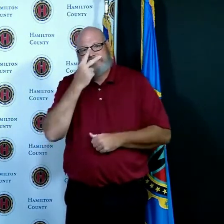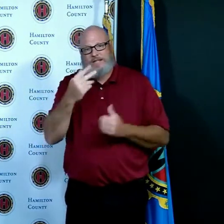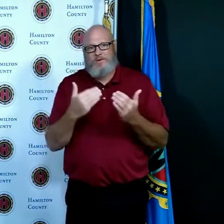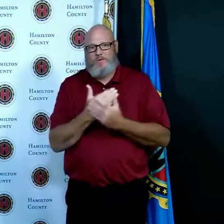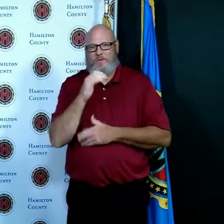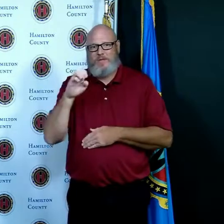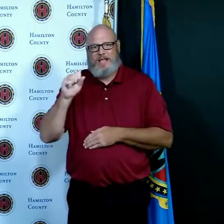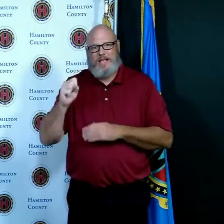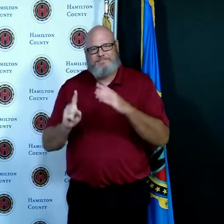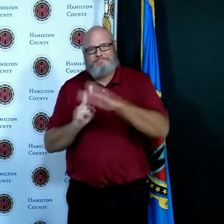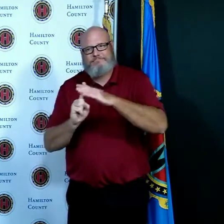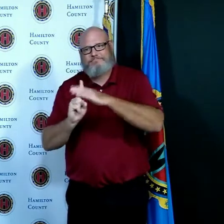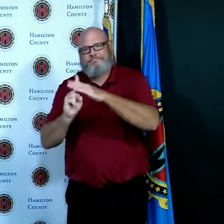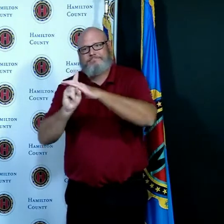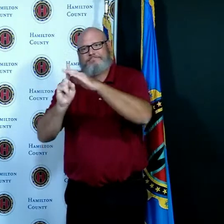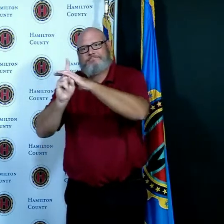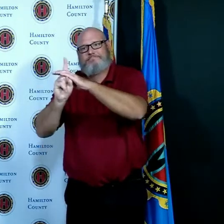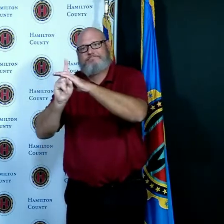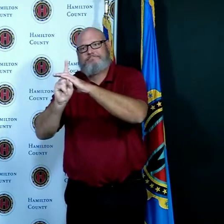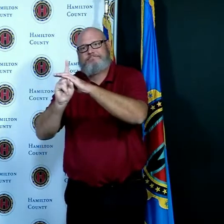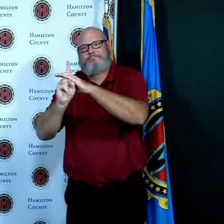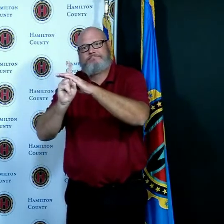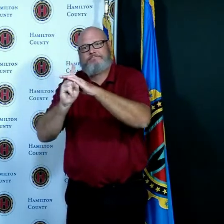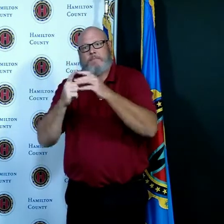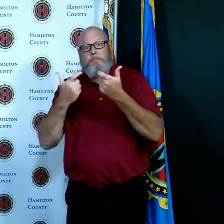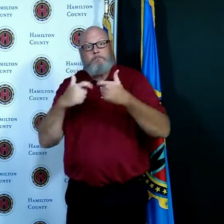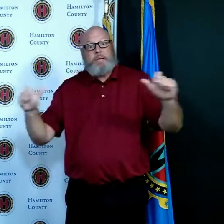was last here we see them kind of ebb and flow Hamilton